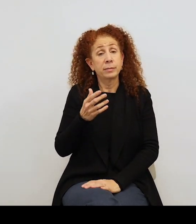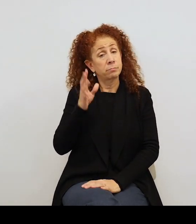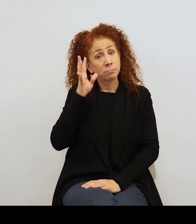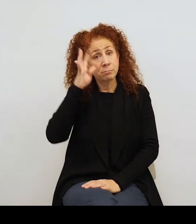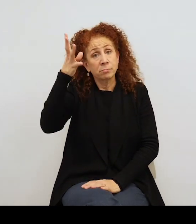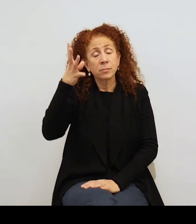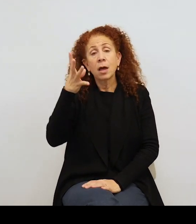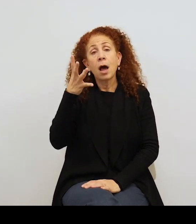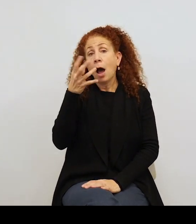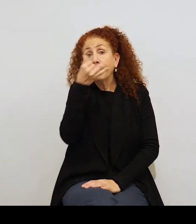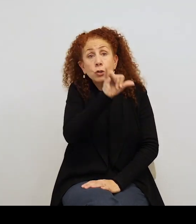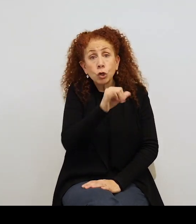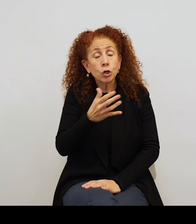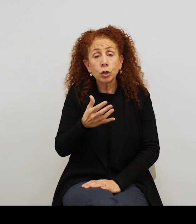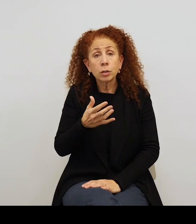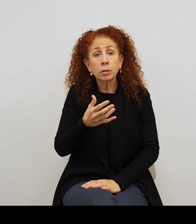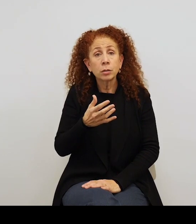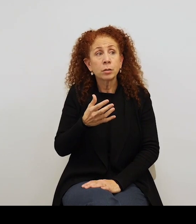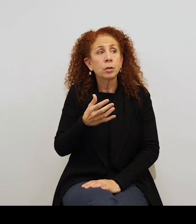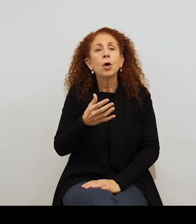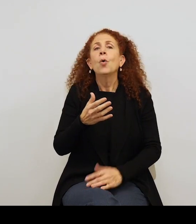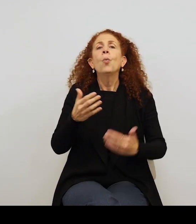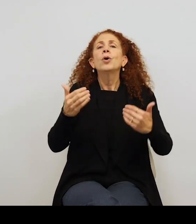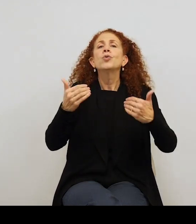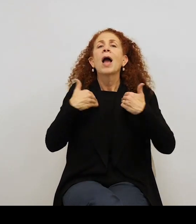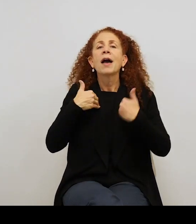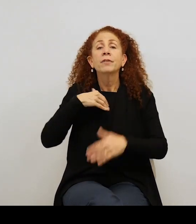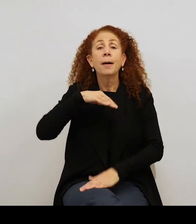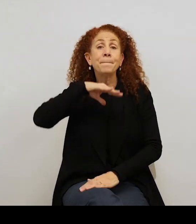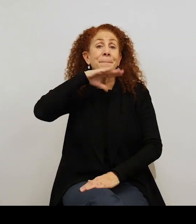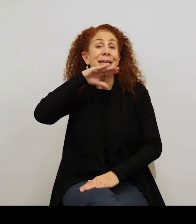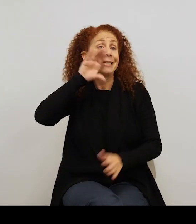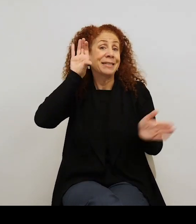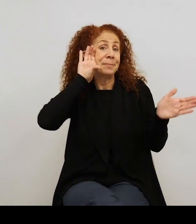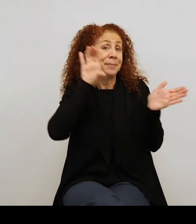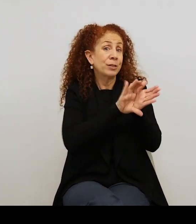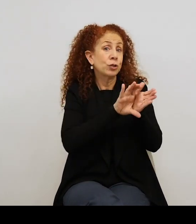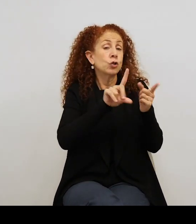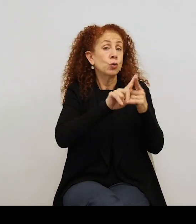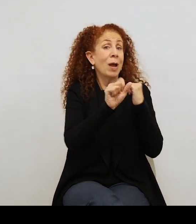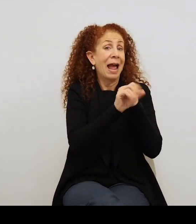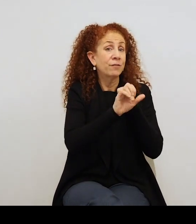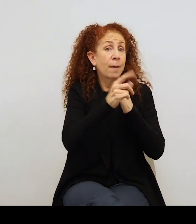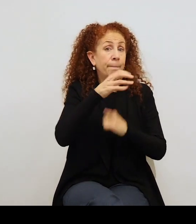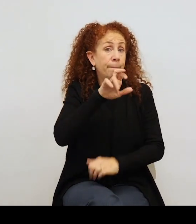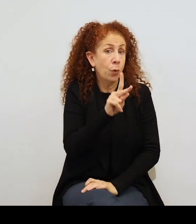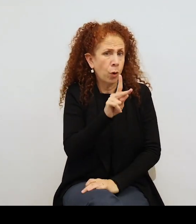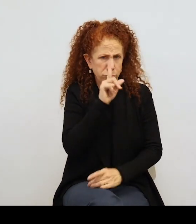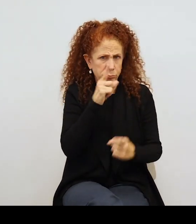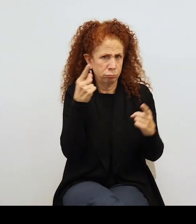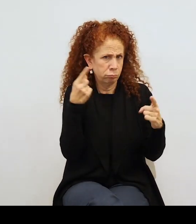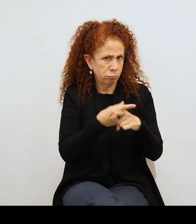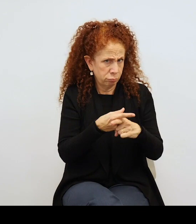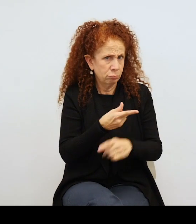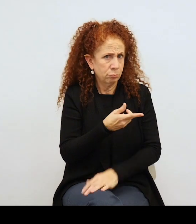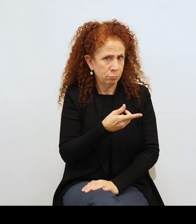for instance, when images of pigs are used as advertising for pork, and you see the happy pig standing